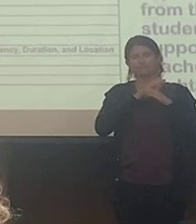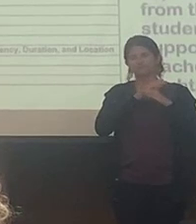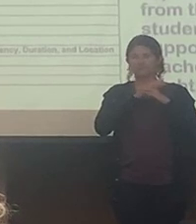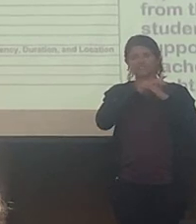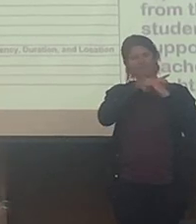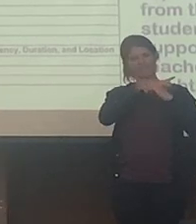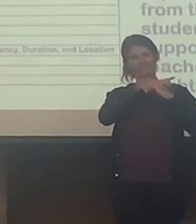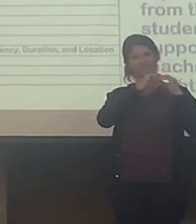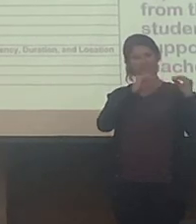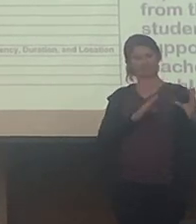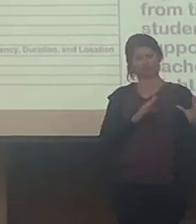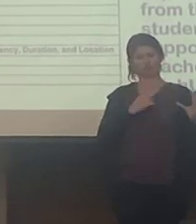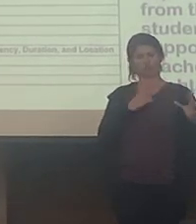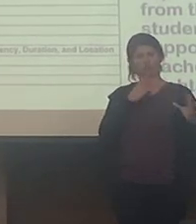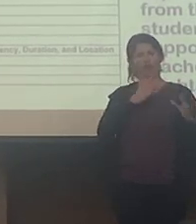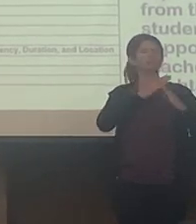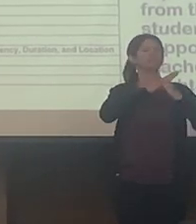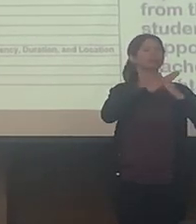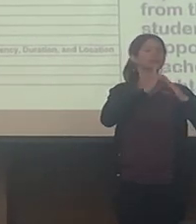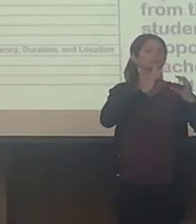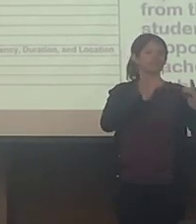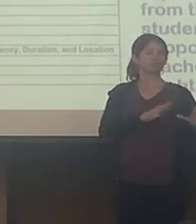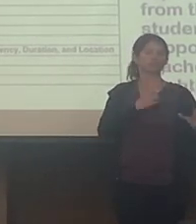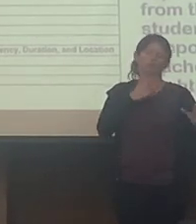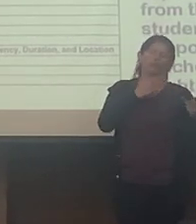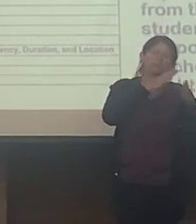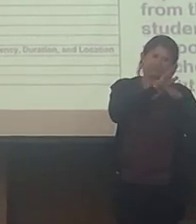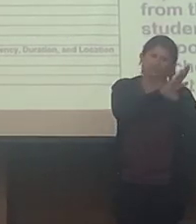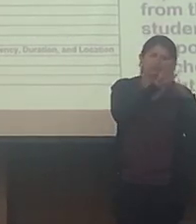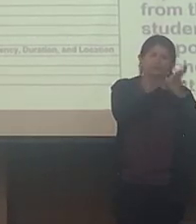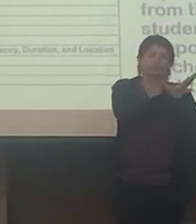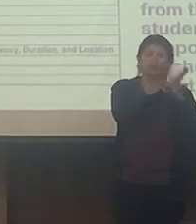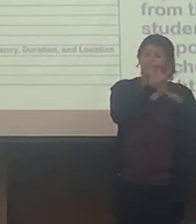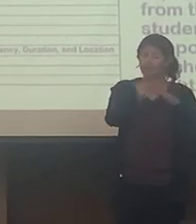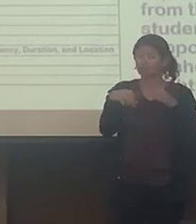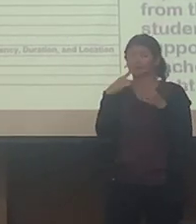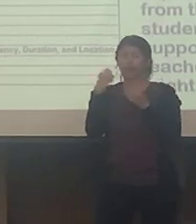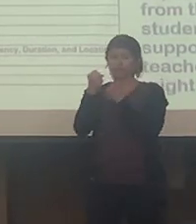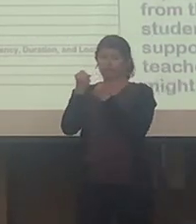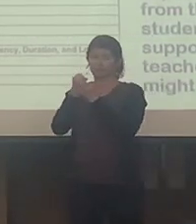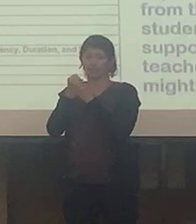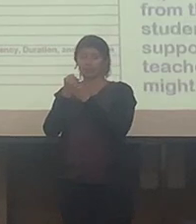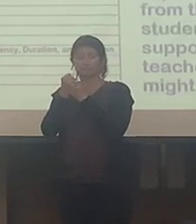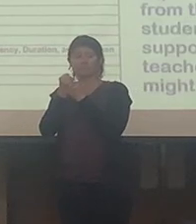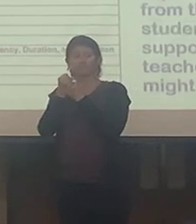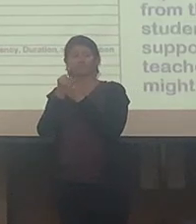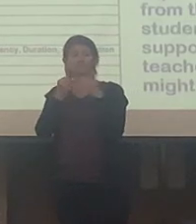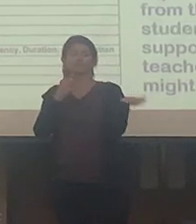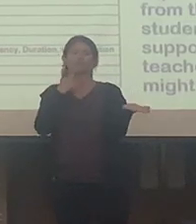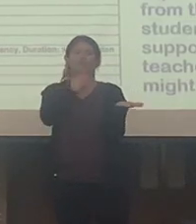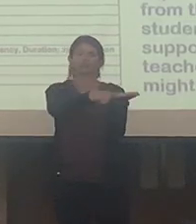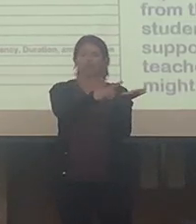they're very busy that's where your advocacy comes in where i would and if you're having issues i would talk to the teacher yeah and if you're still having to decide